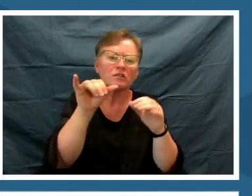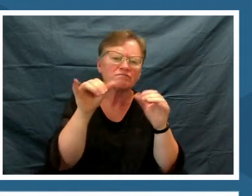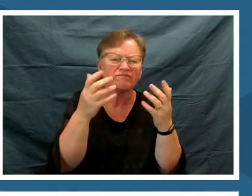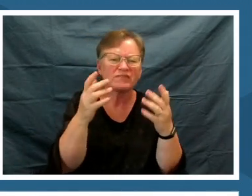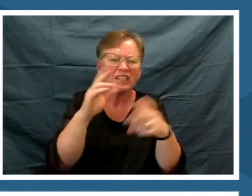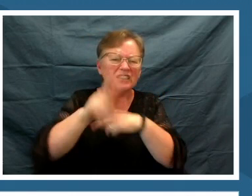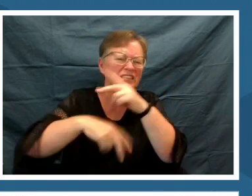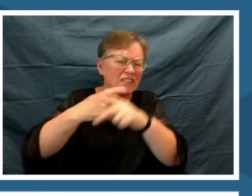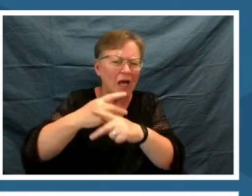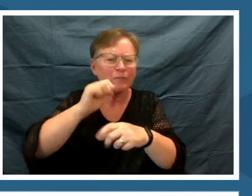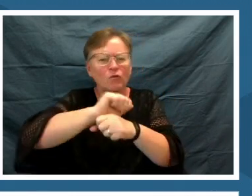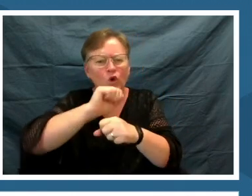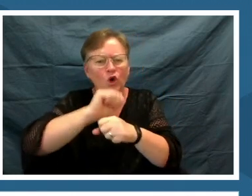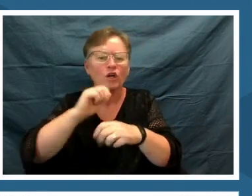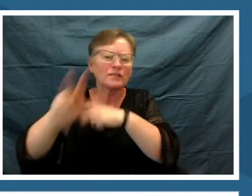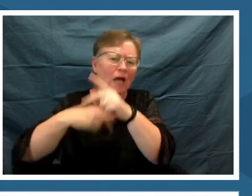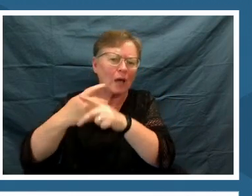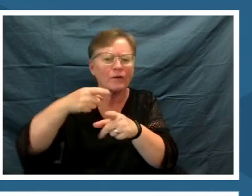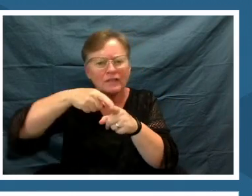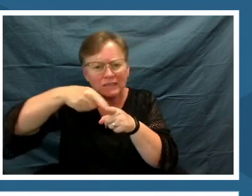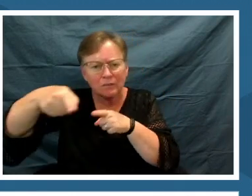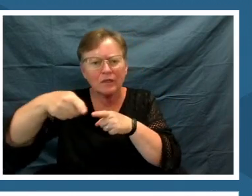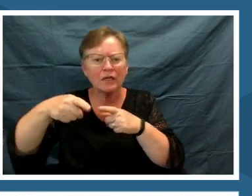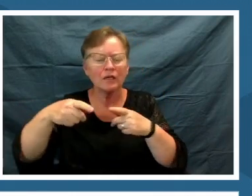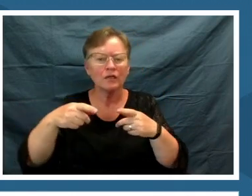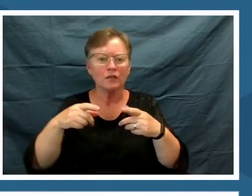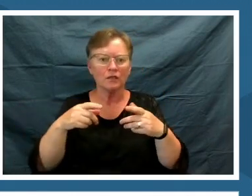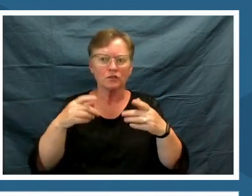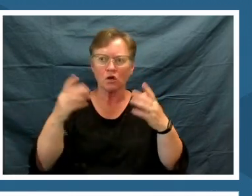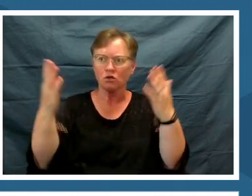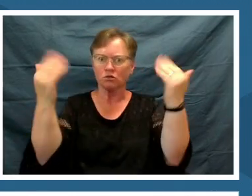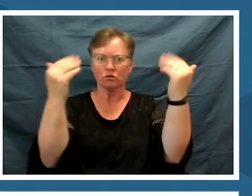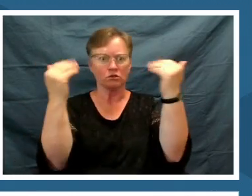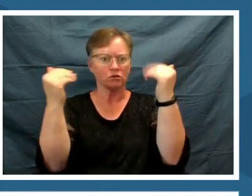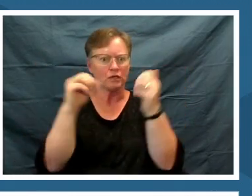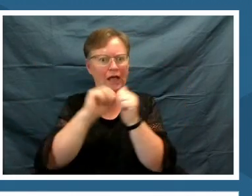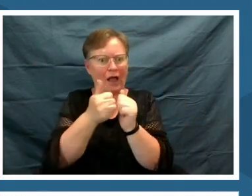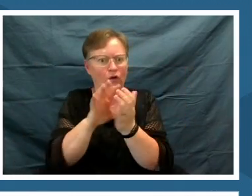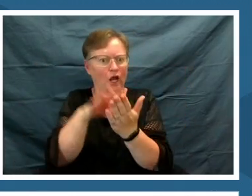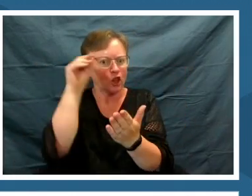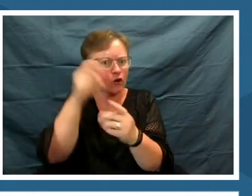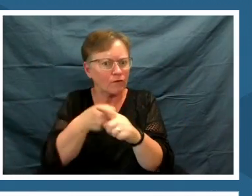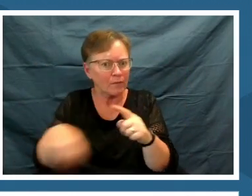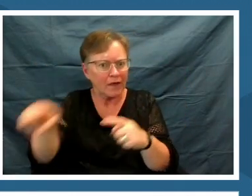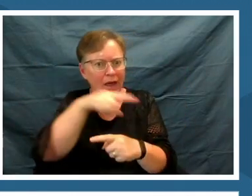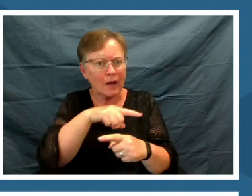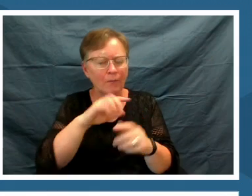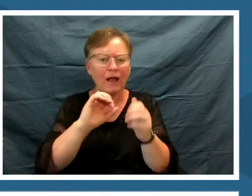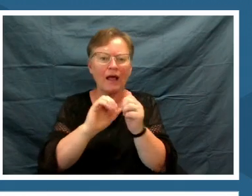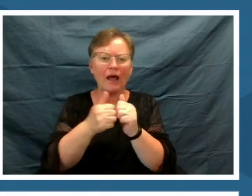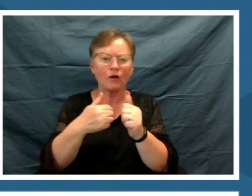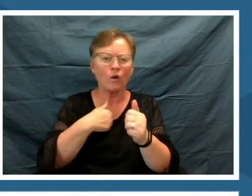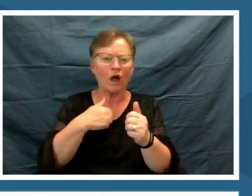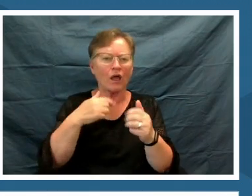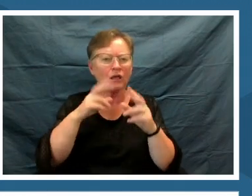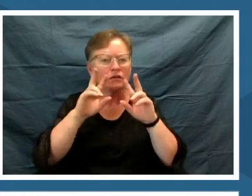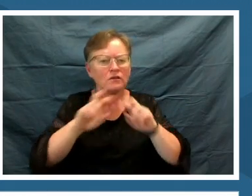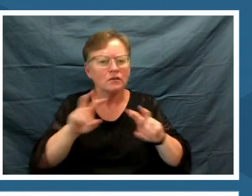how can i learn from them and i want to think of the different roles that are at play